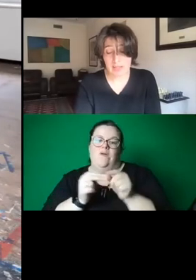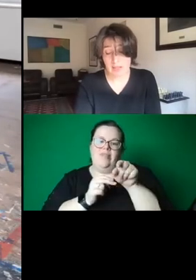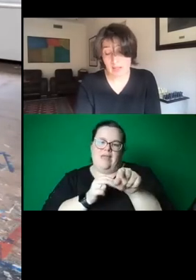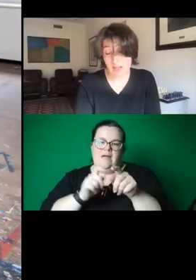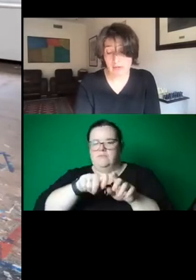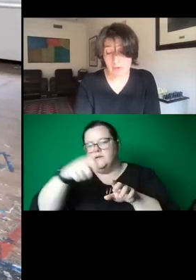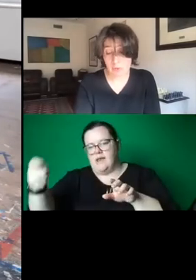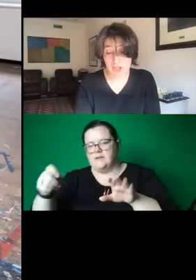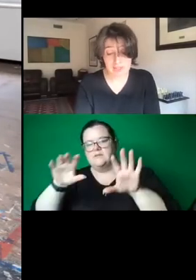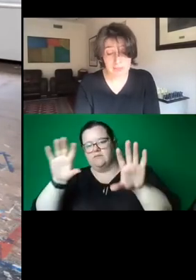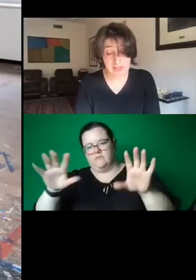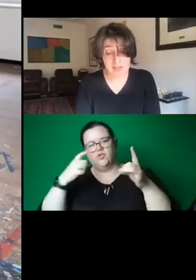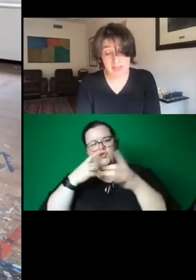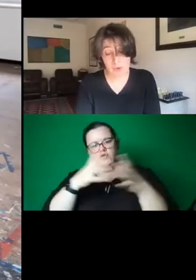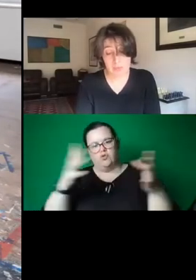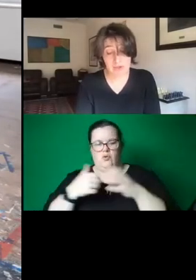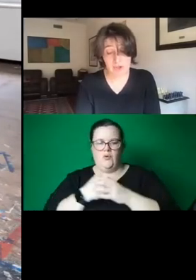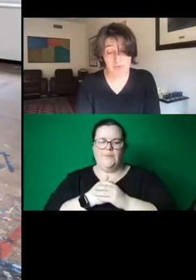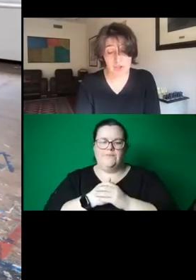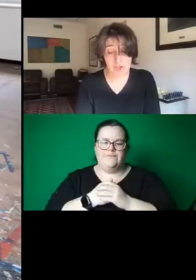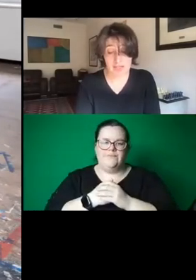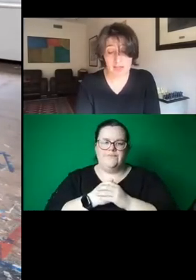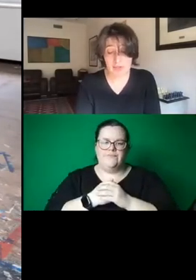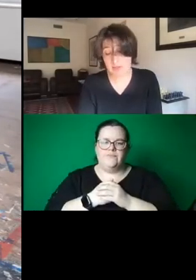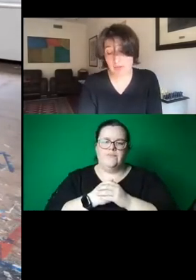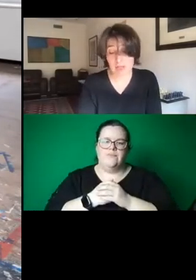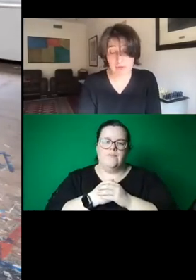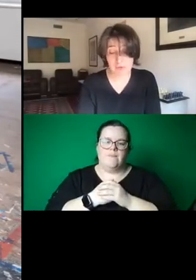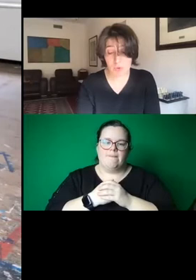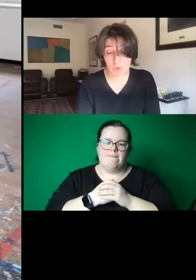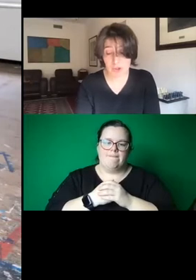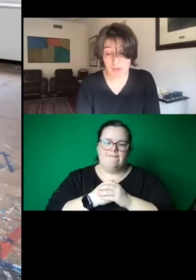archive which i exhibited as monumental ships just after it arrived from georgia